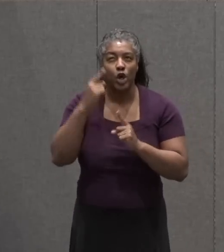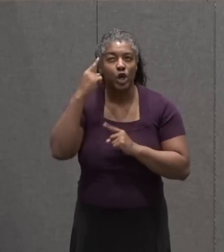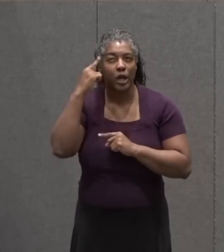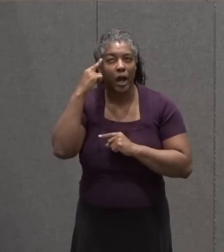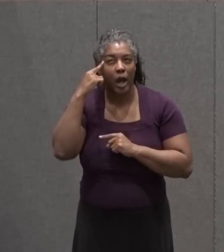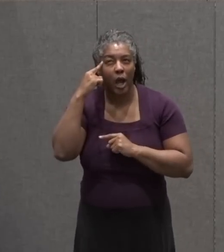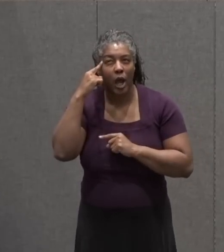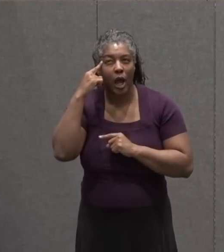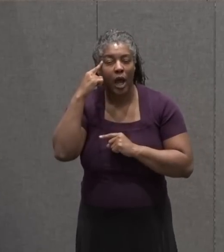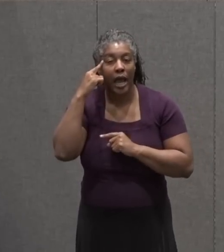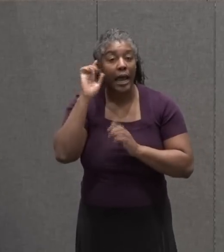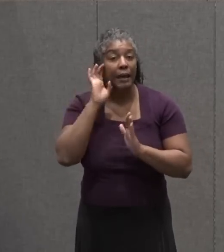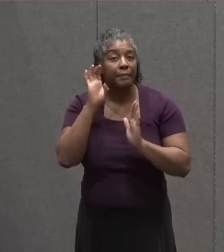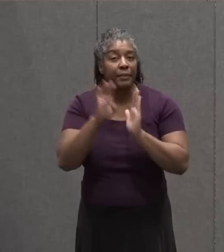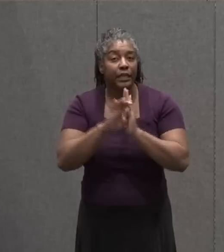can you see a hat in your mind?